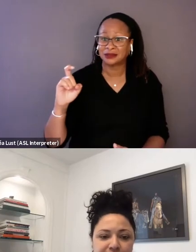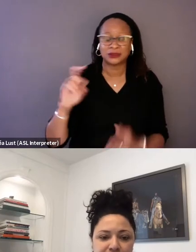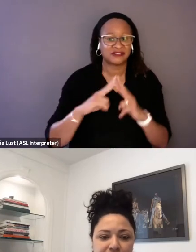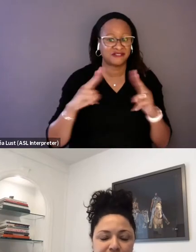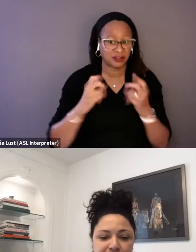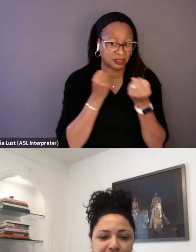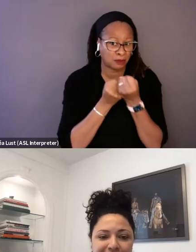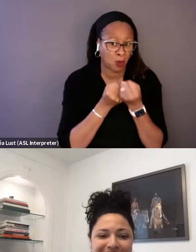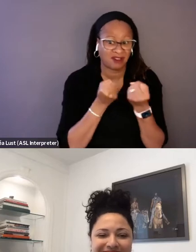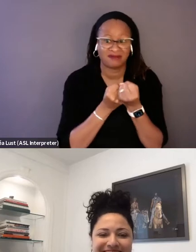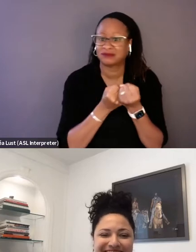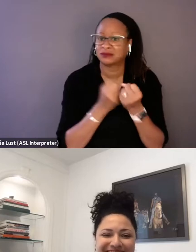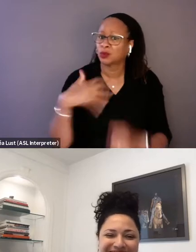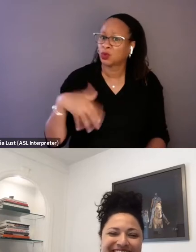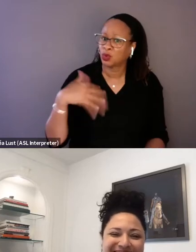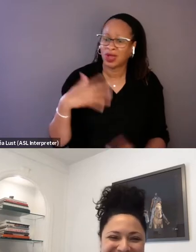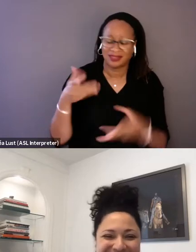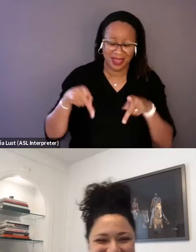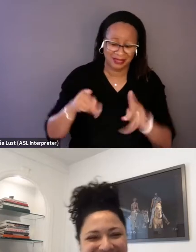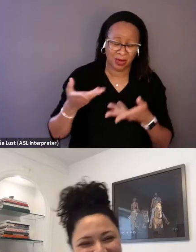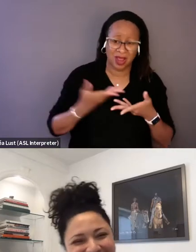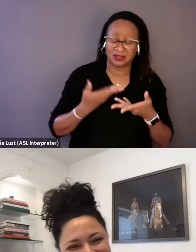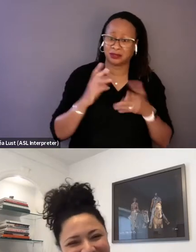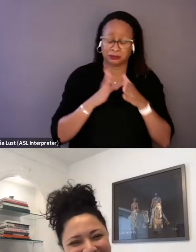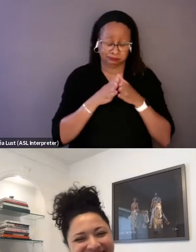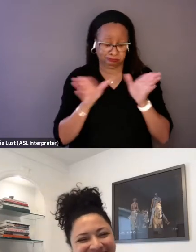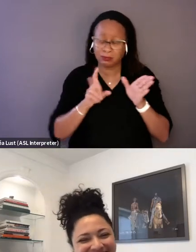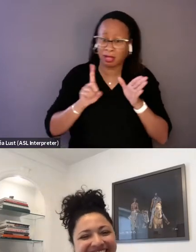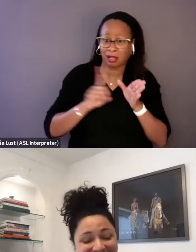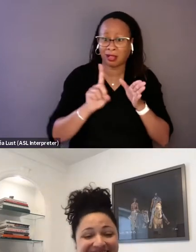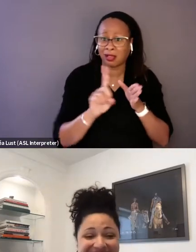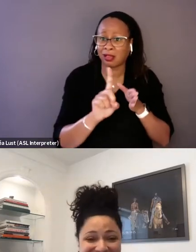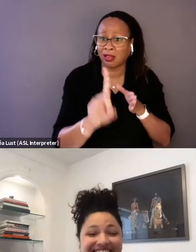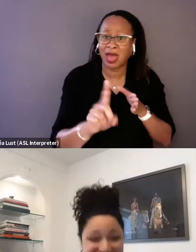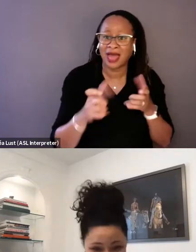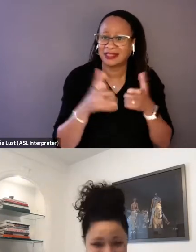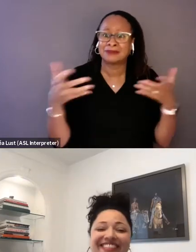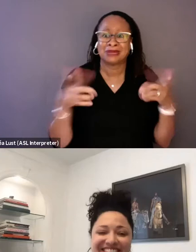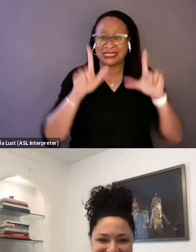Like they kind of let us embark on this pretty big experiment, you know,